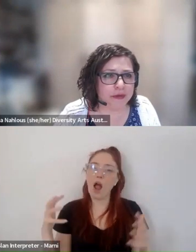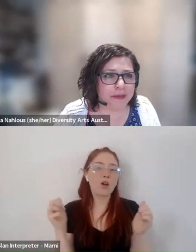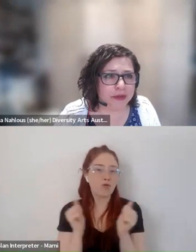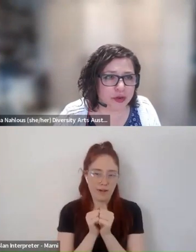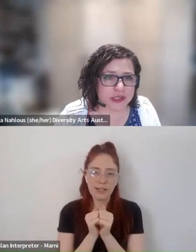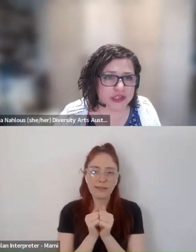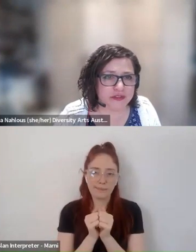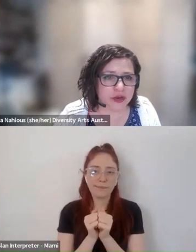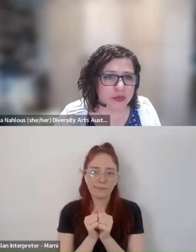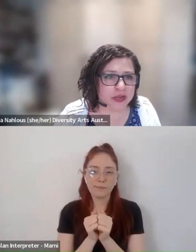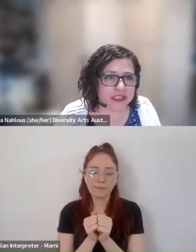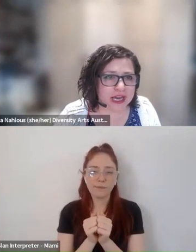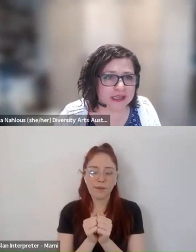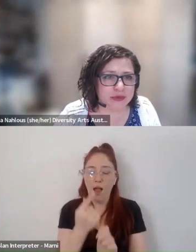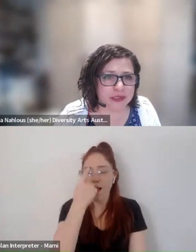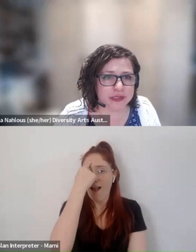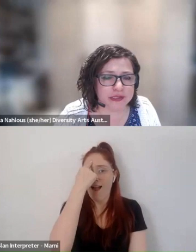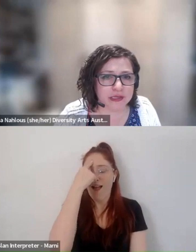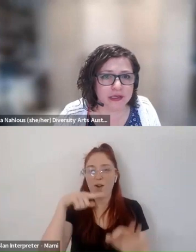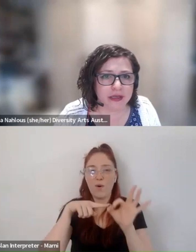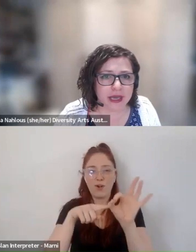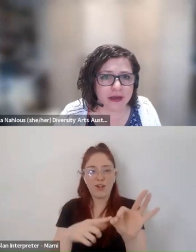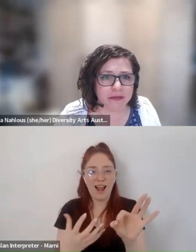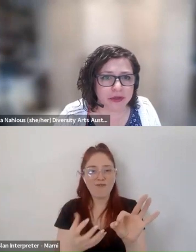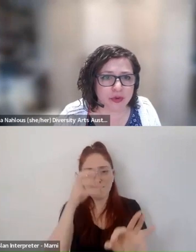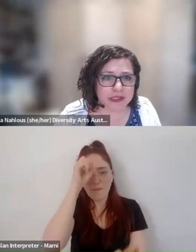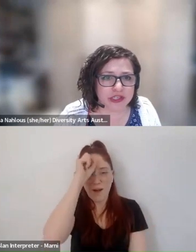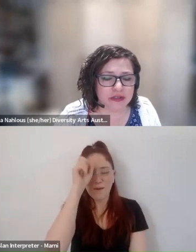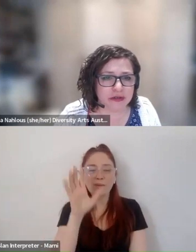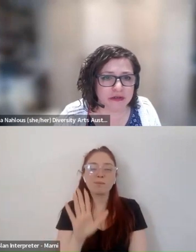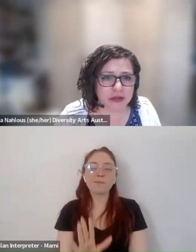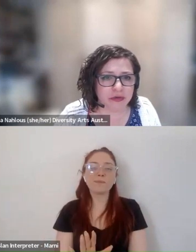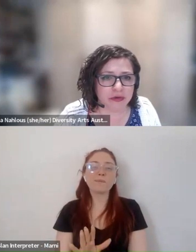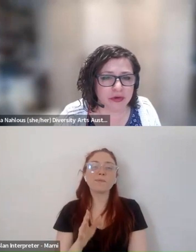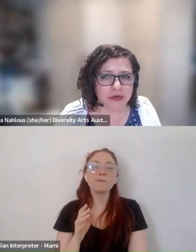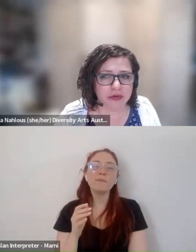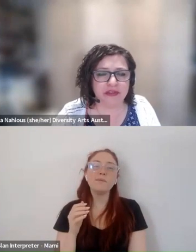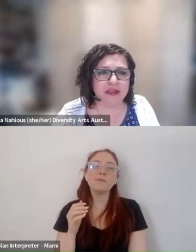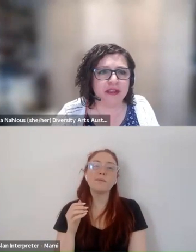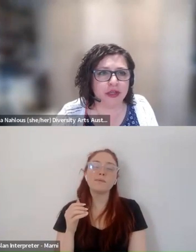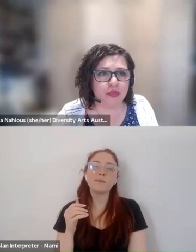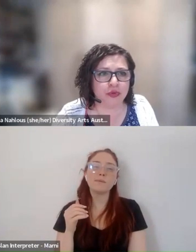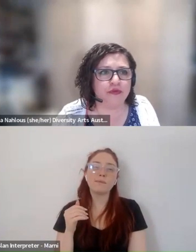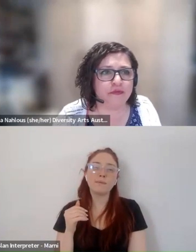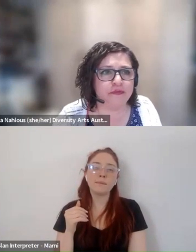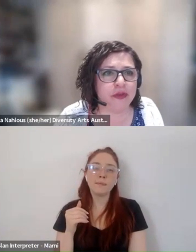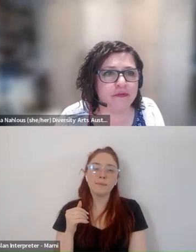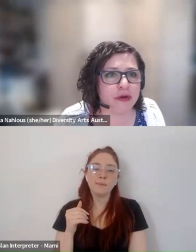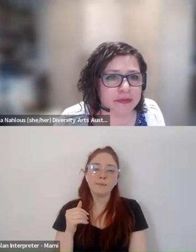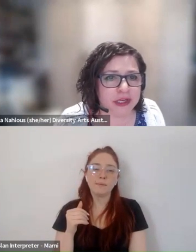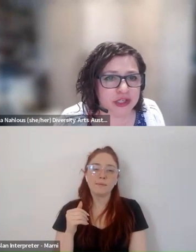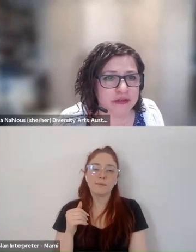remember the question that I wanted to ask, which was the question that the thing that you've, you've both mentioned a